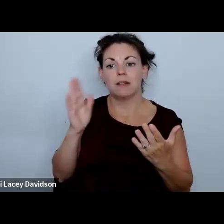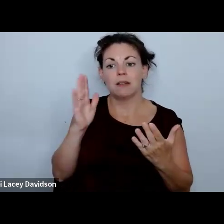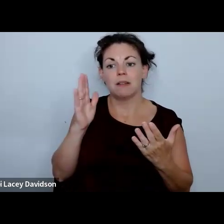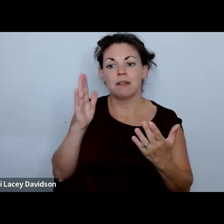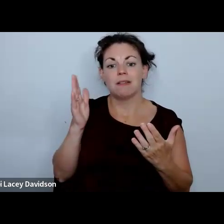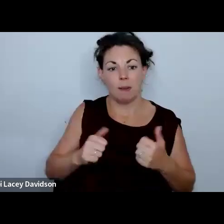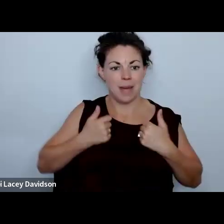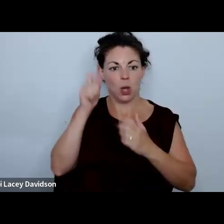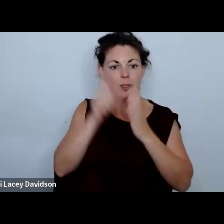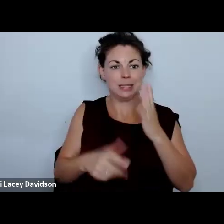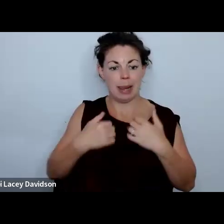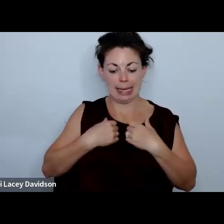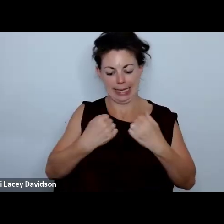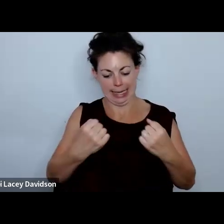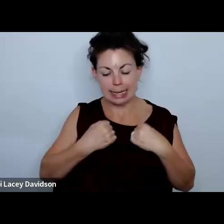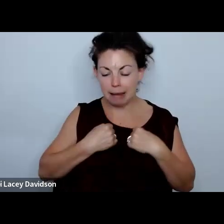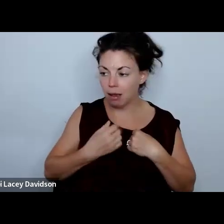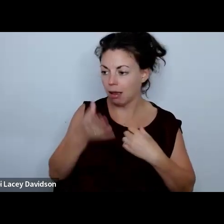other disabled people who are also very passionate about